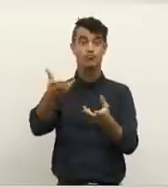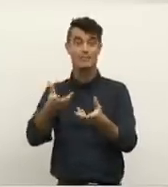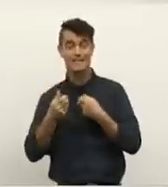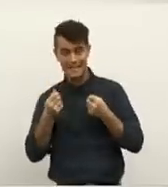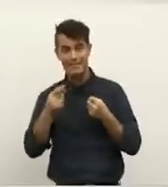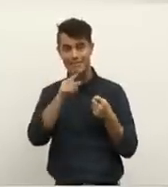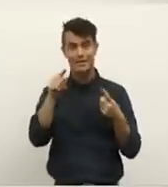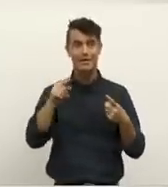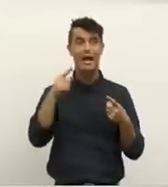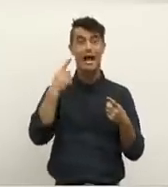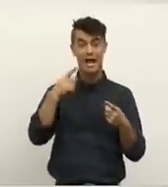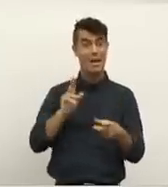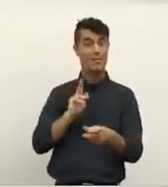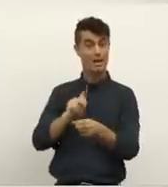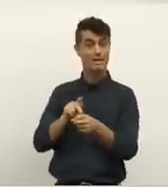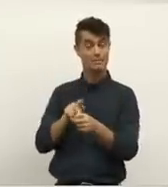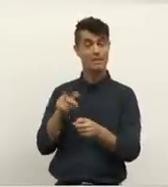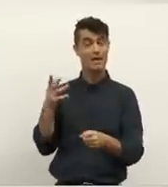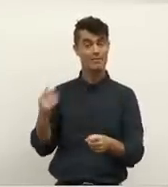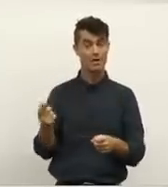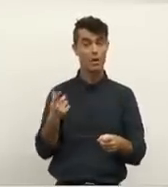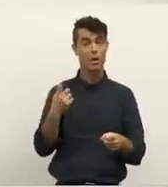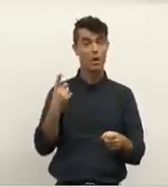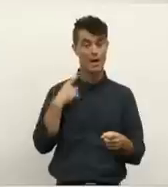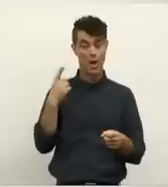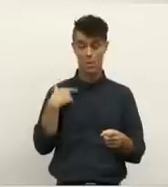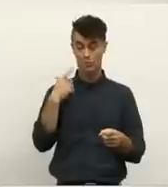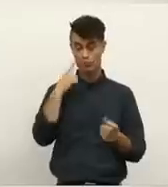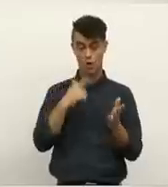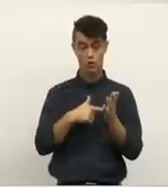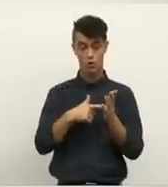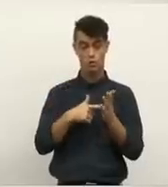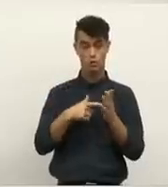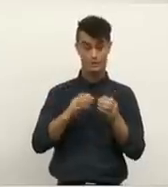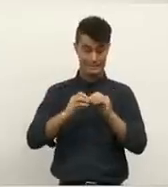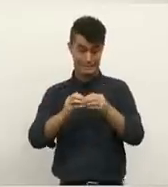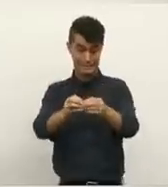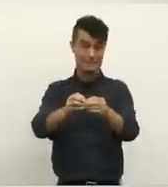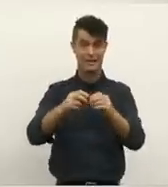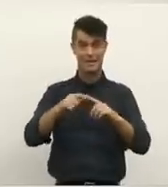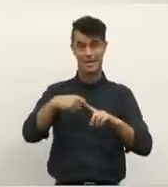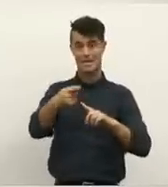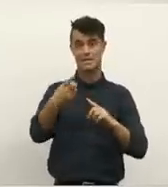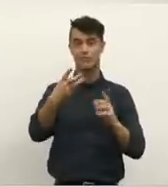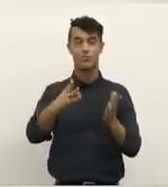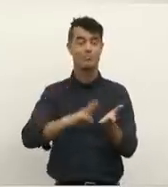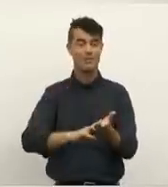Similarly, for participants also we have working, that we're working through in the coming months of how do we give them better visibility